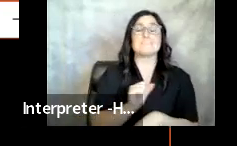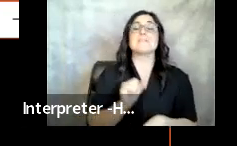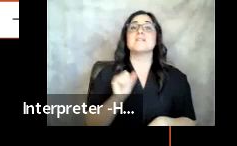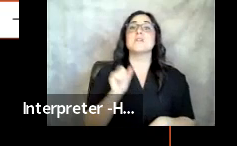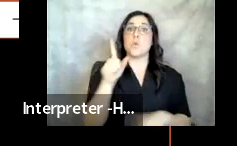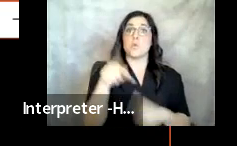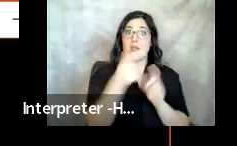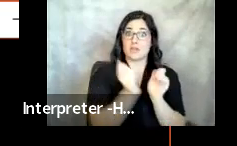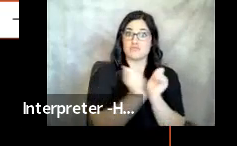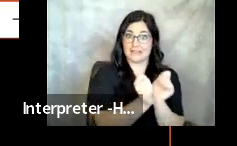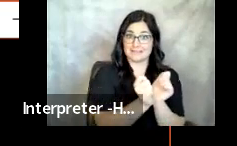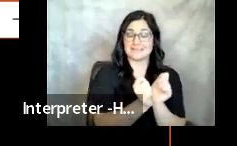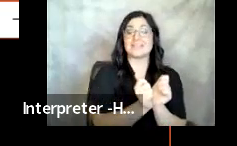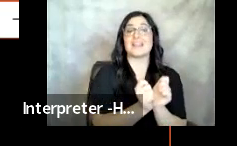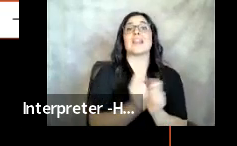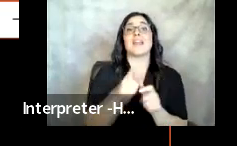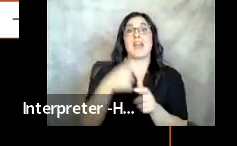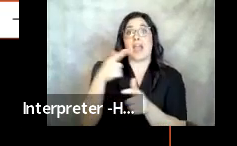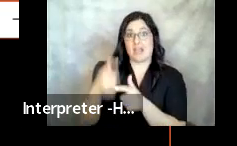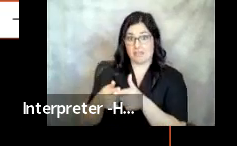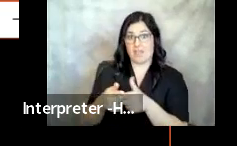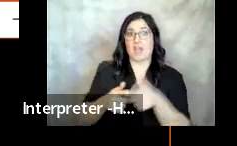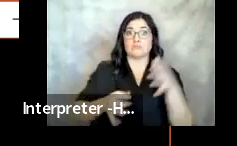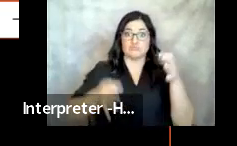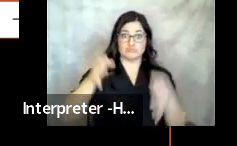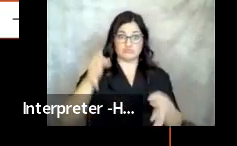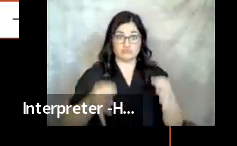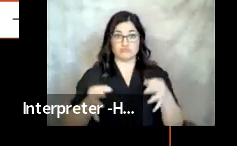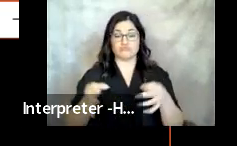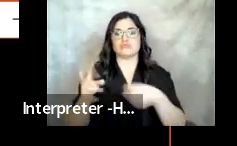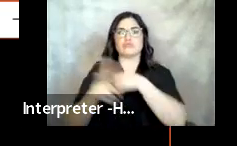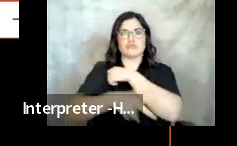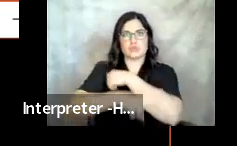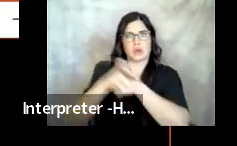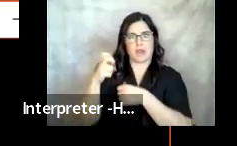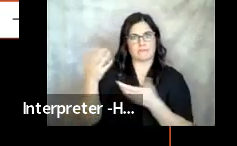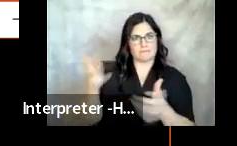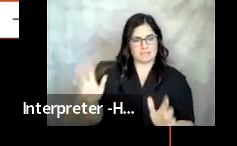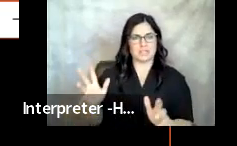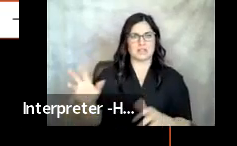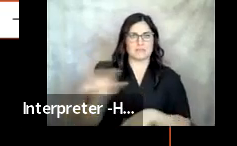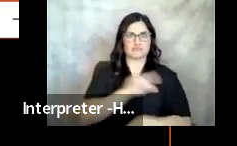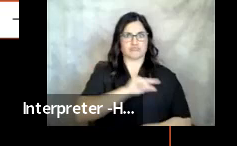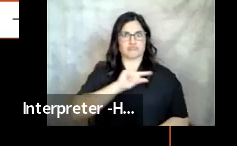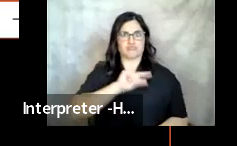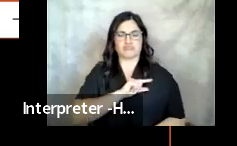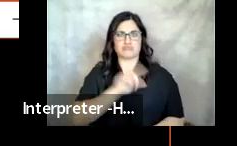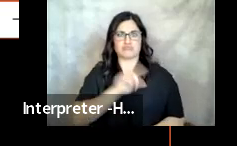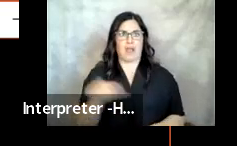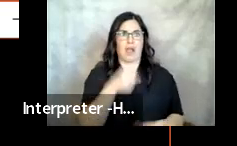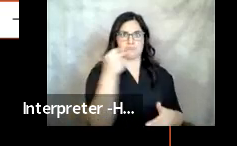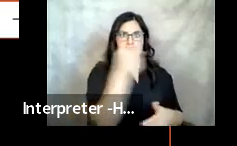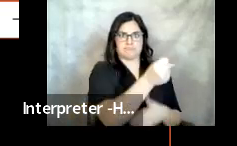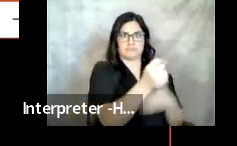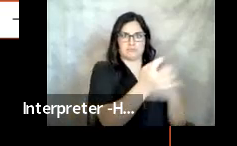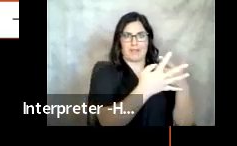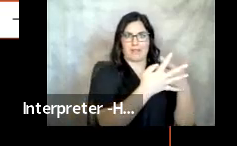You then get convicted of a crime and thrown in jail. And then. Leased